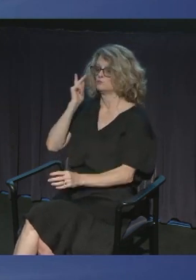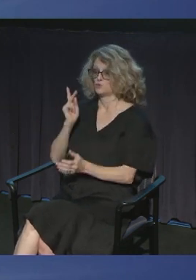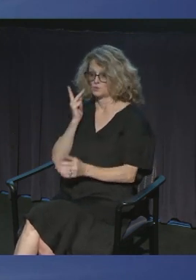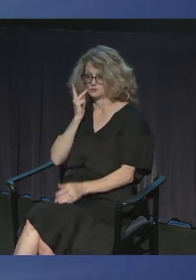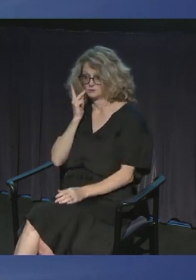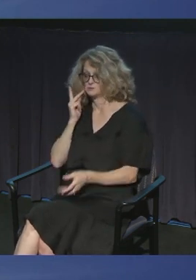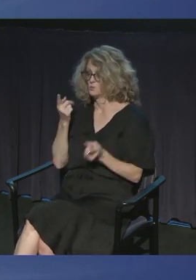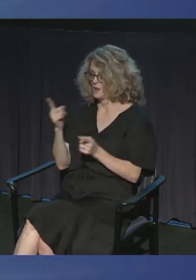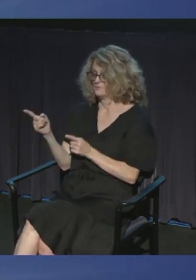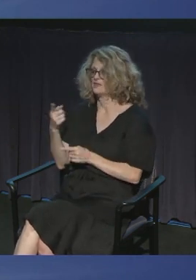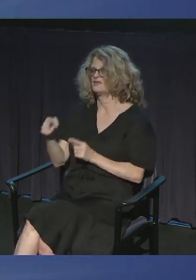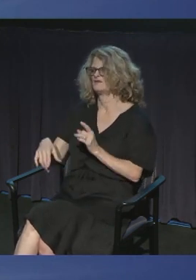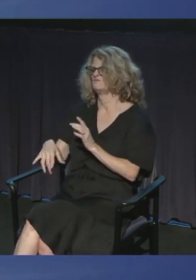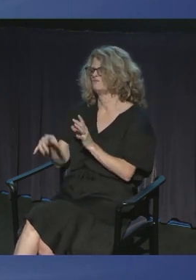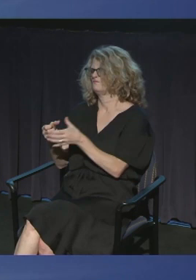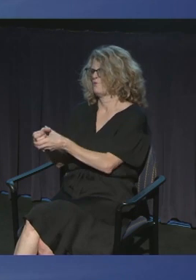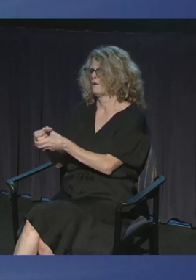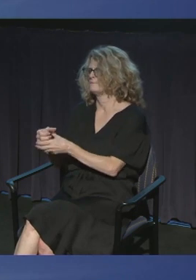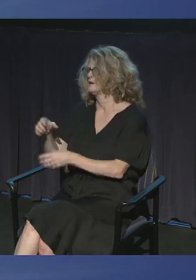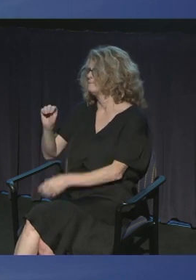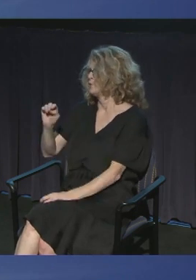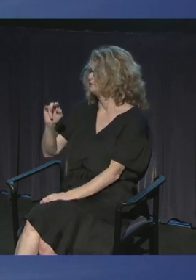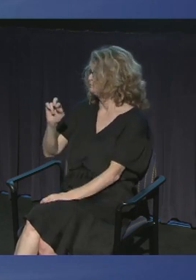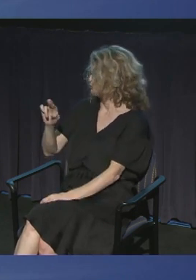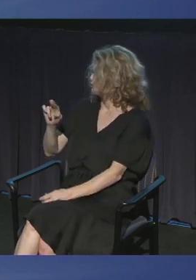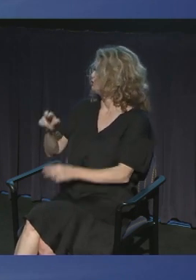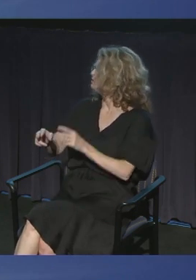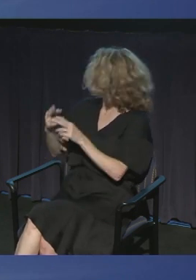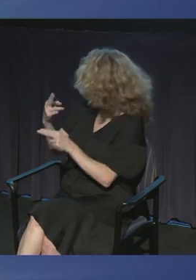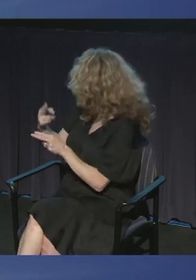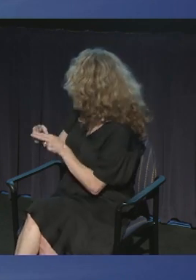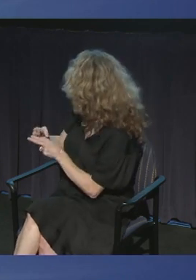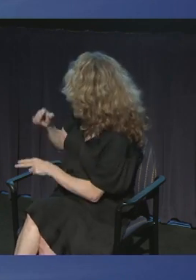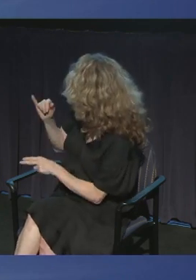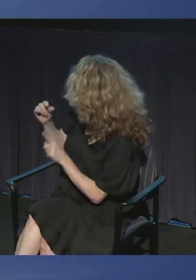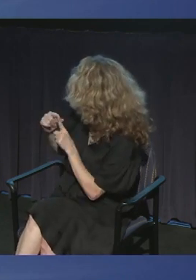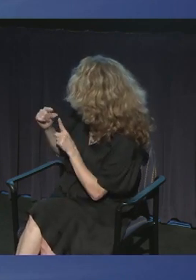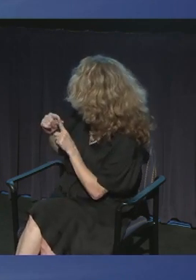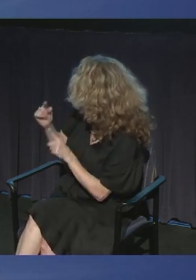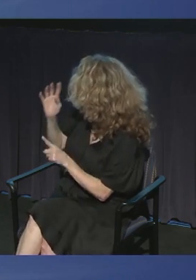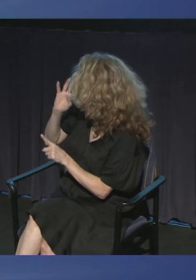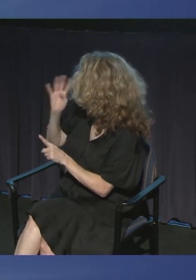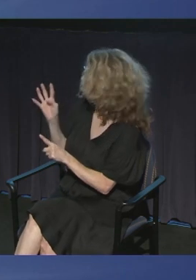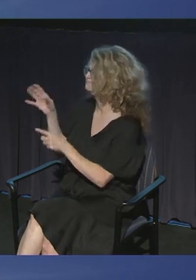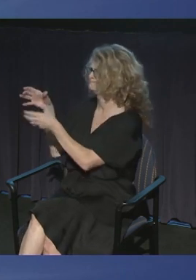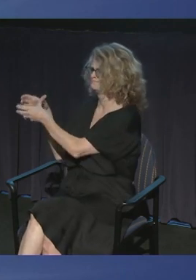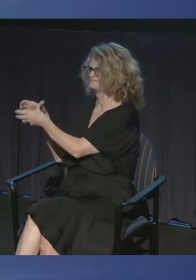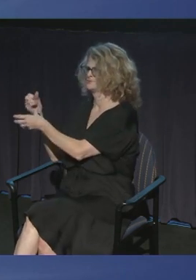PROTEINS WHAT THEY DO IS THEY